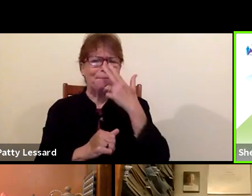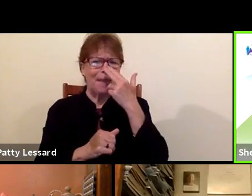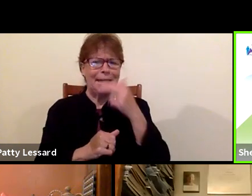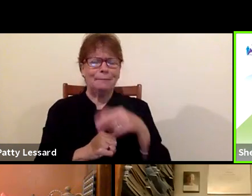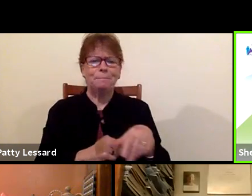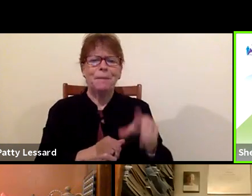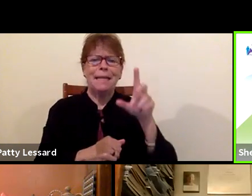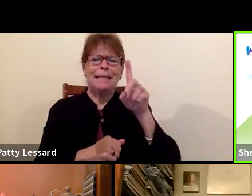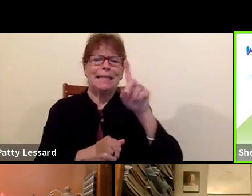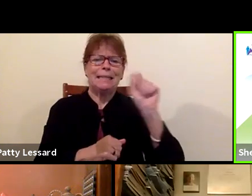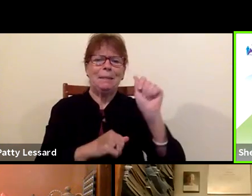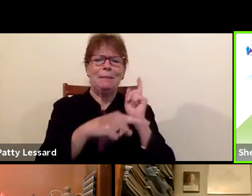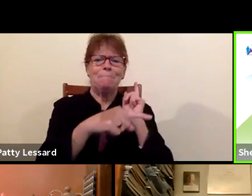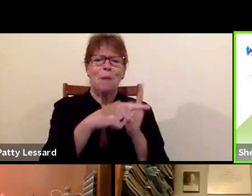hiring.